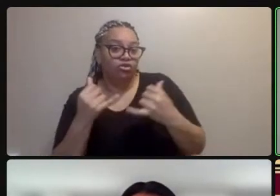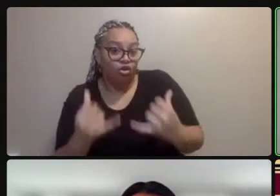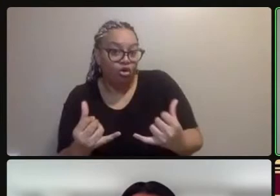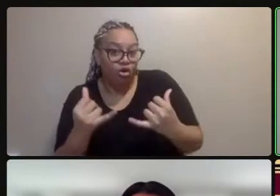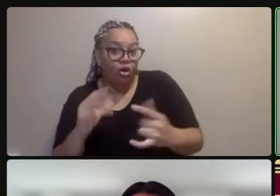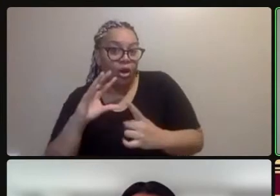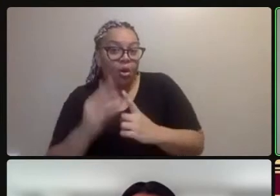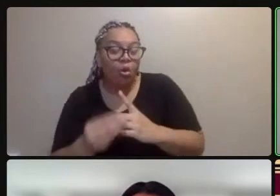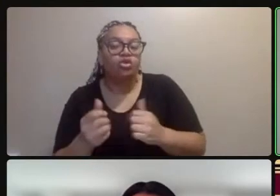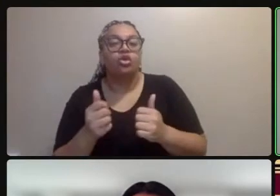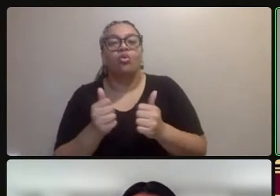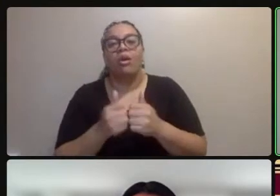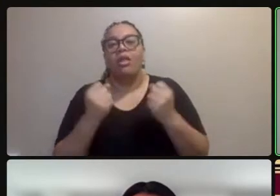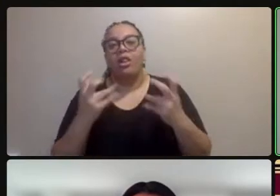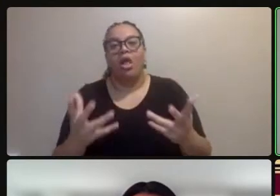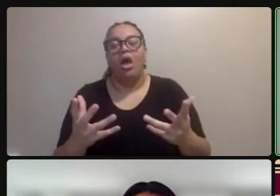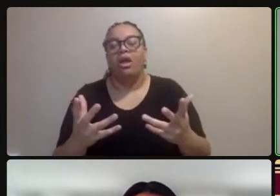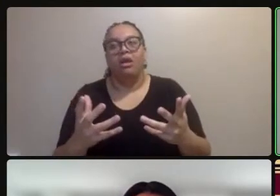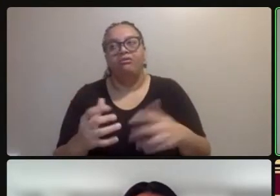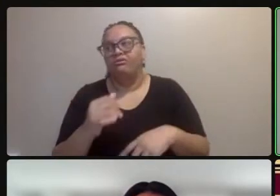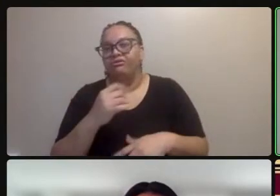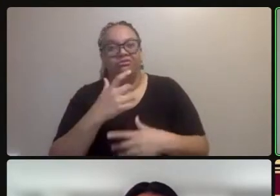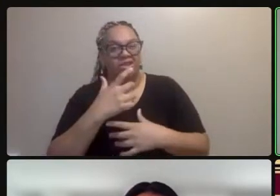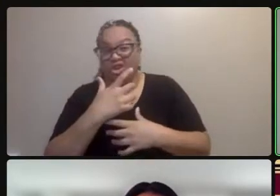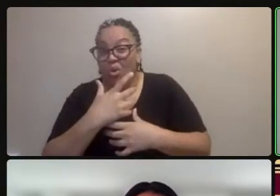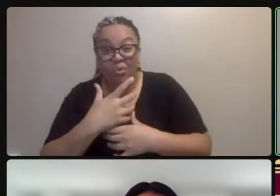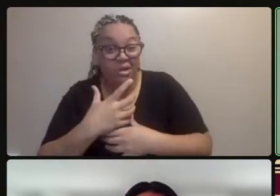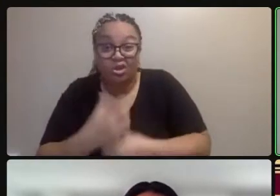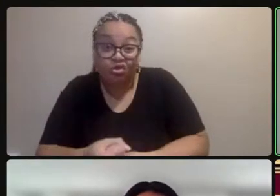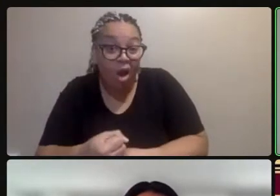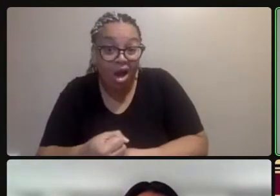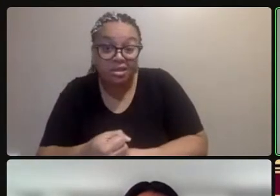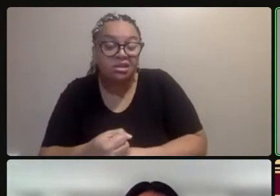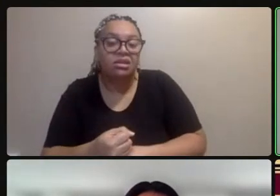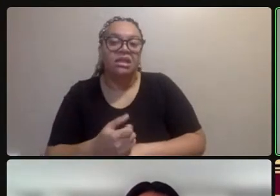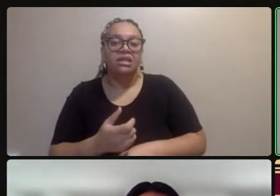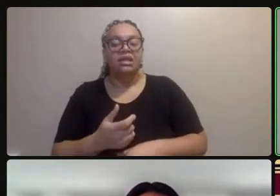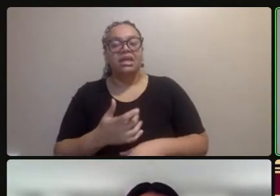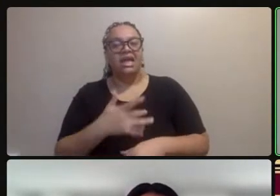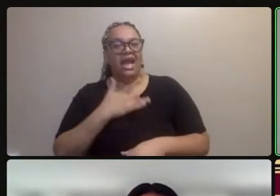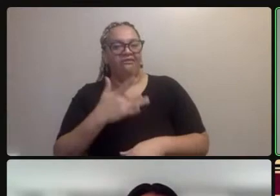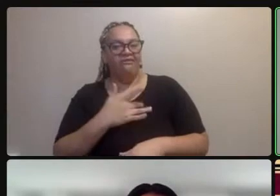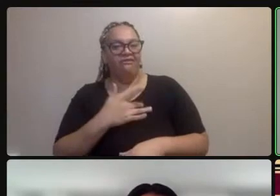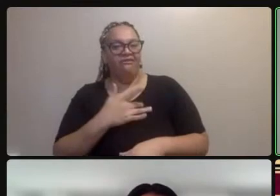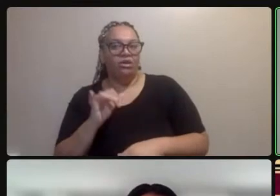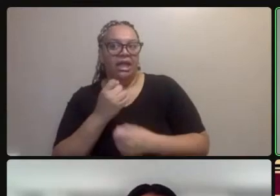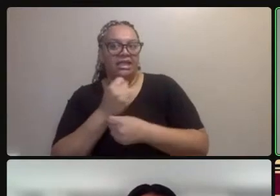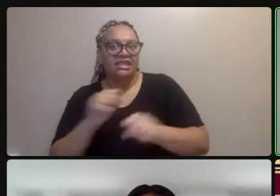QUESTION.